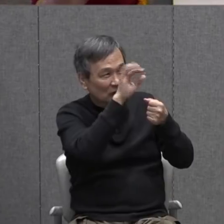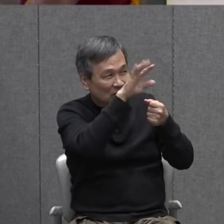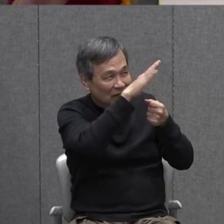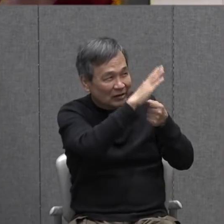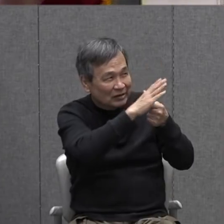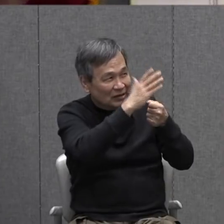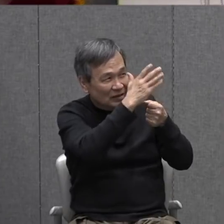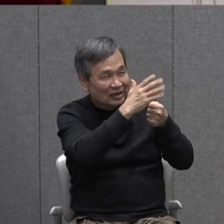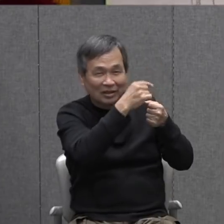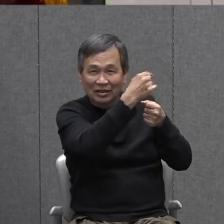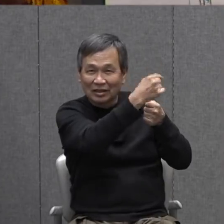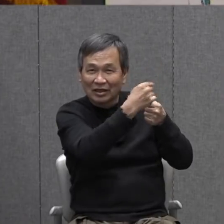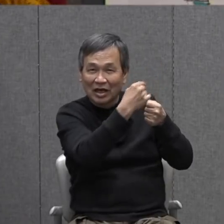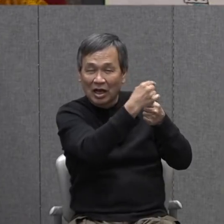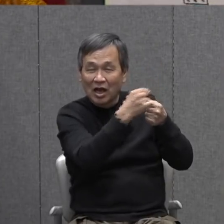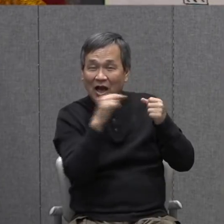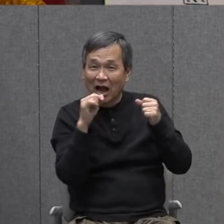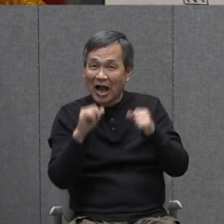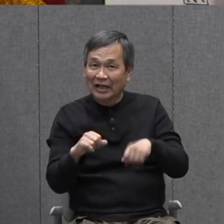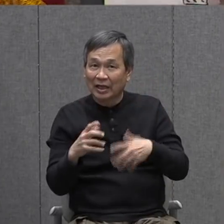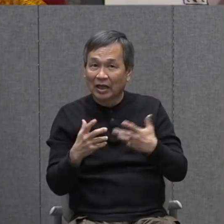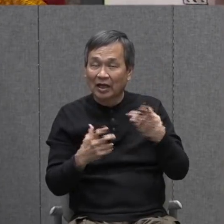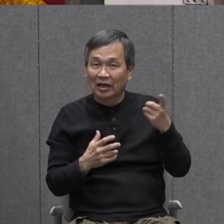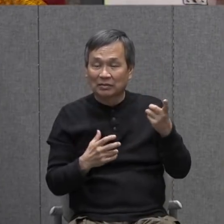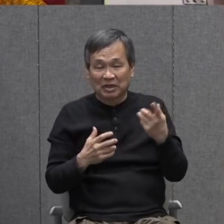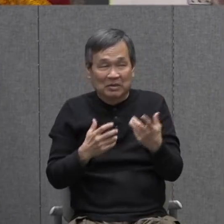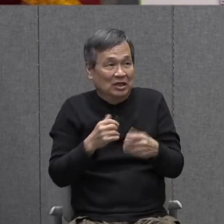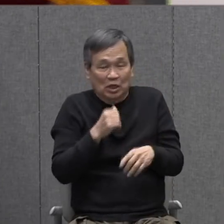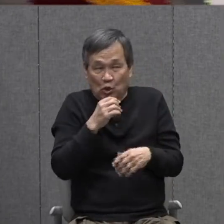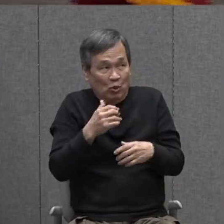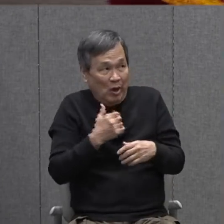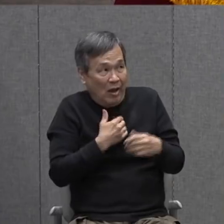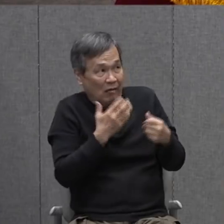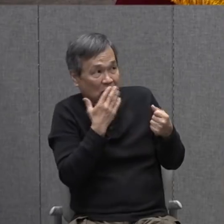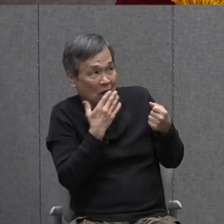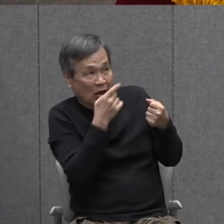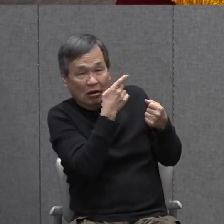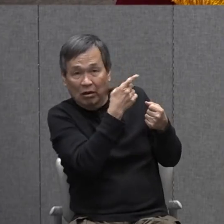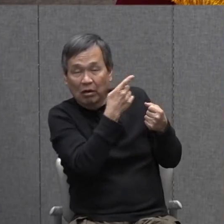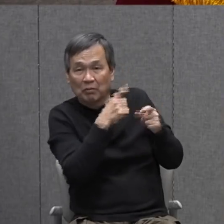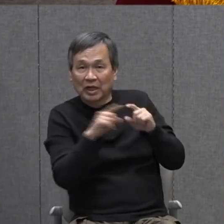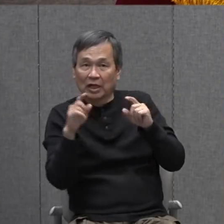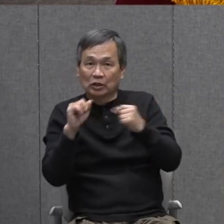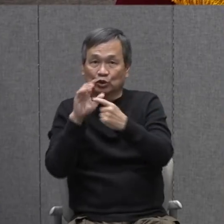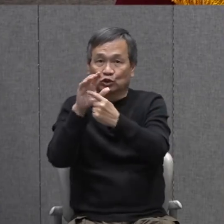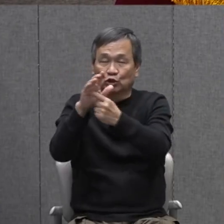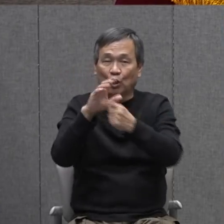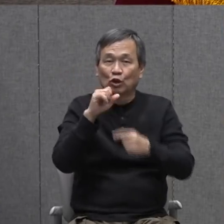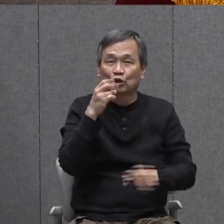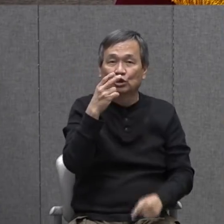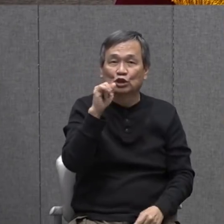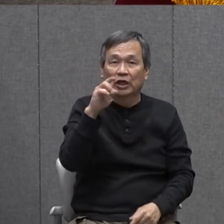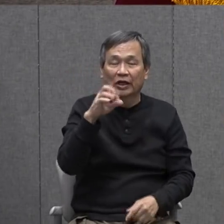That's something I could show instead of my color. I could press down my pencil harder for the darker areas